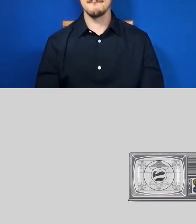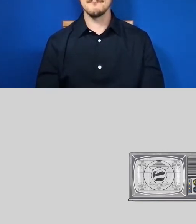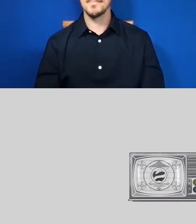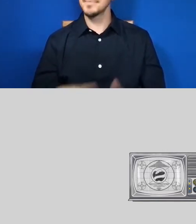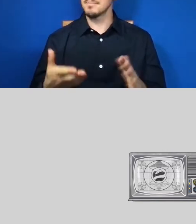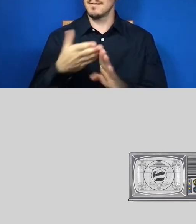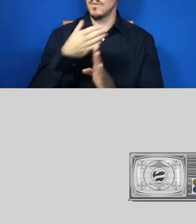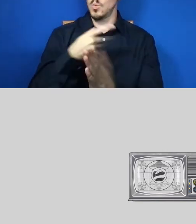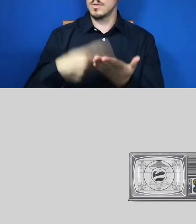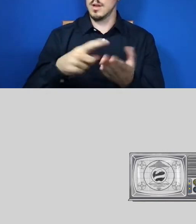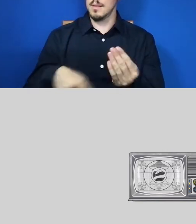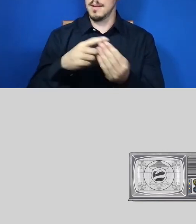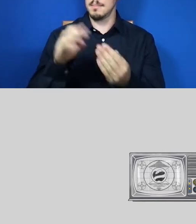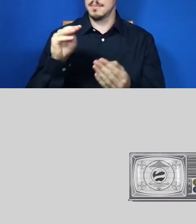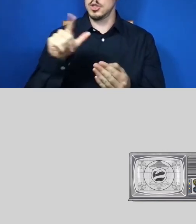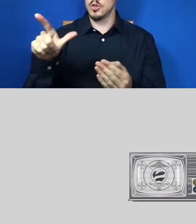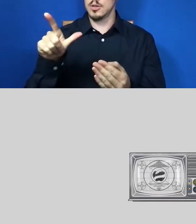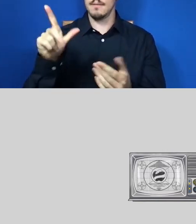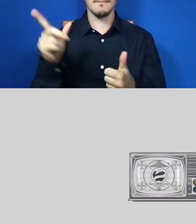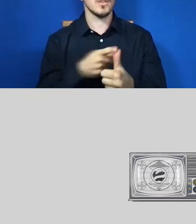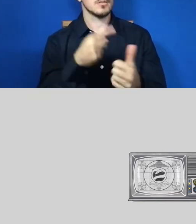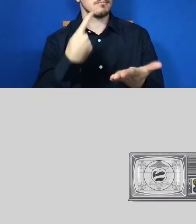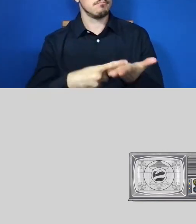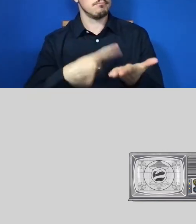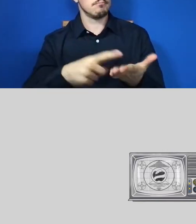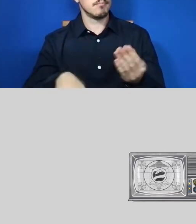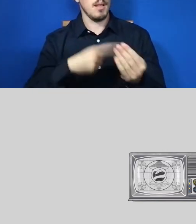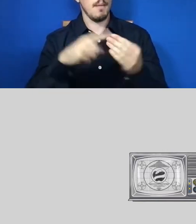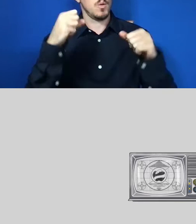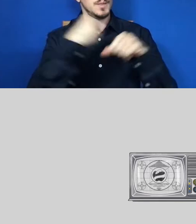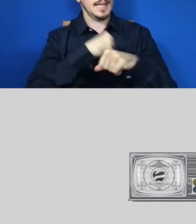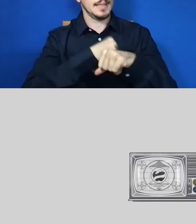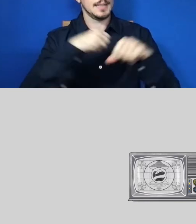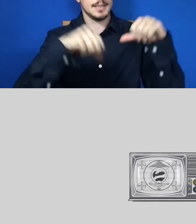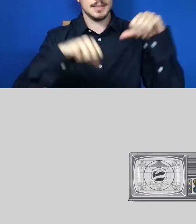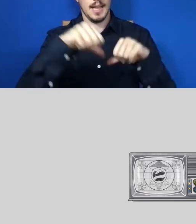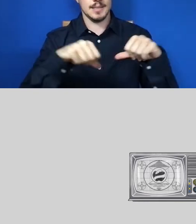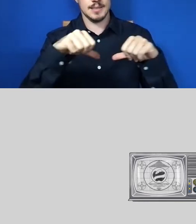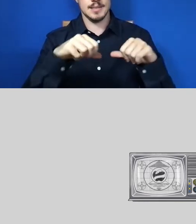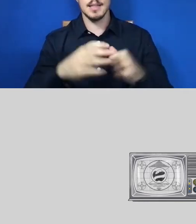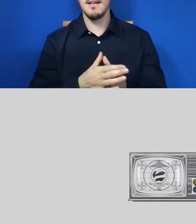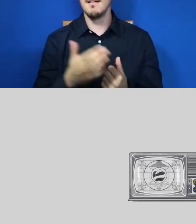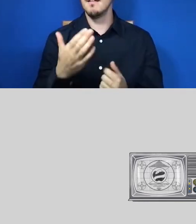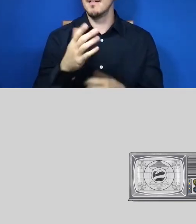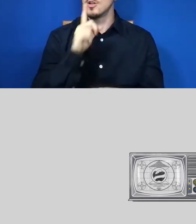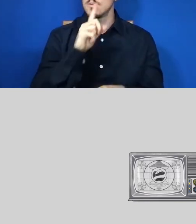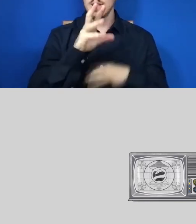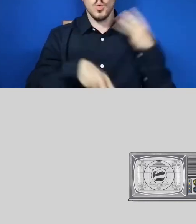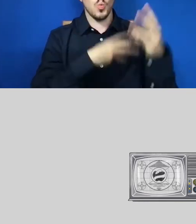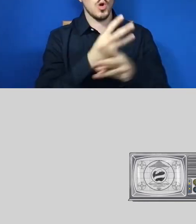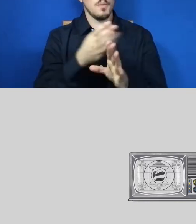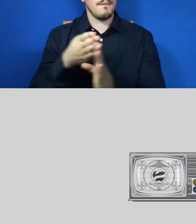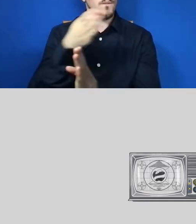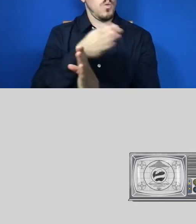right before we talk about machine learning, we need to talk about data science. In the real world, before any machine learning is done,